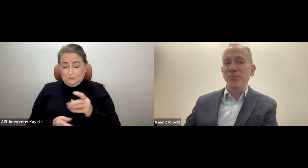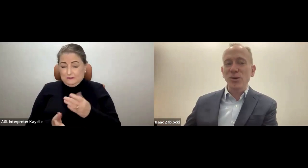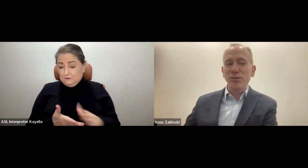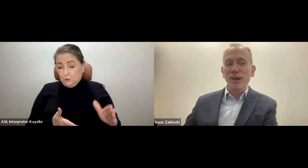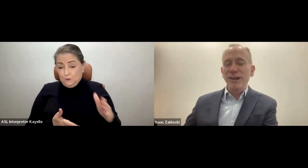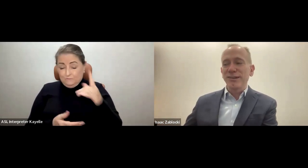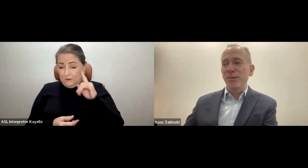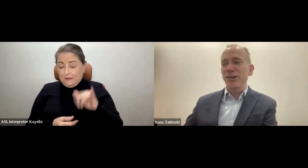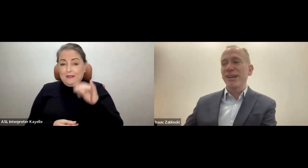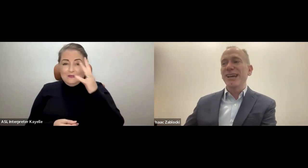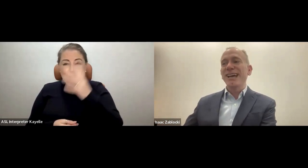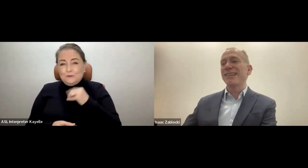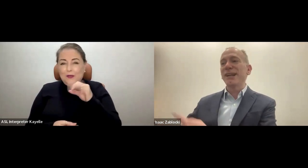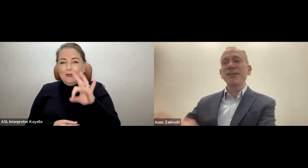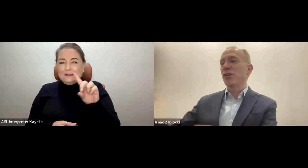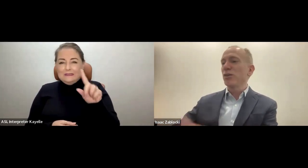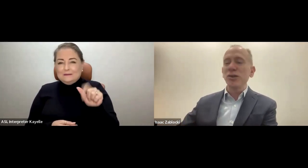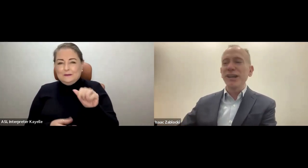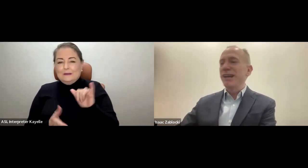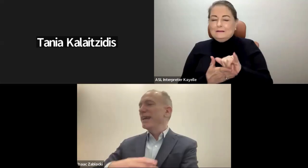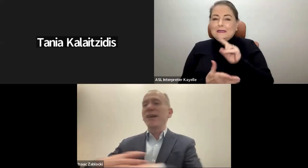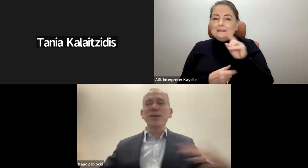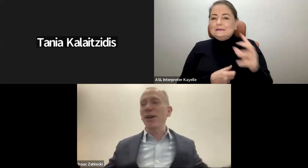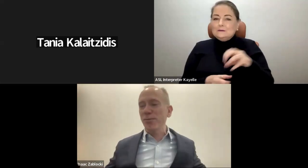beauty of disability is that it's included in every other